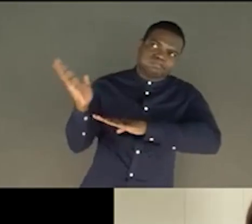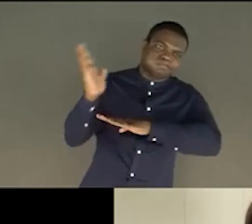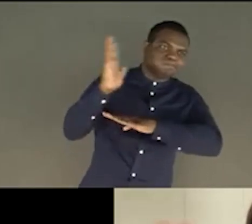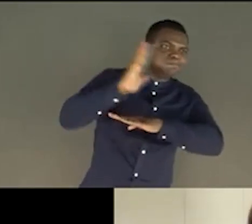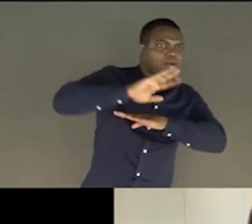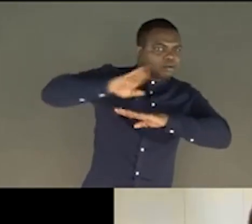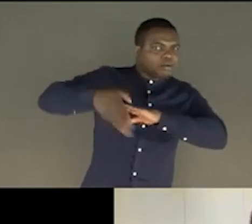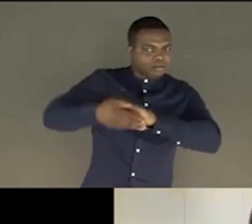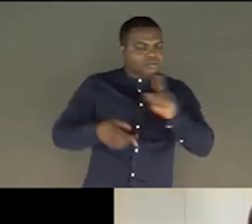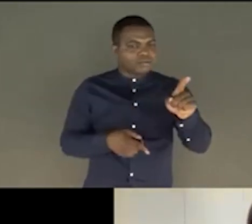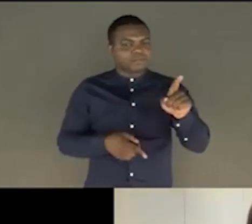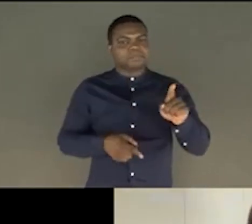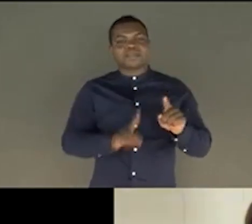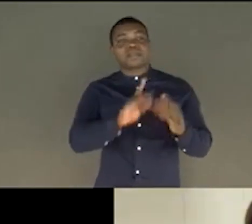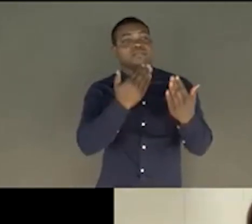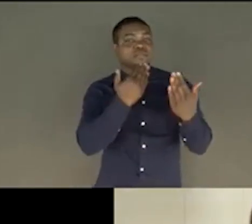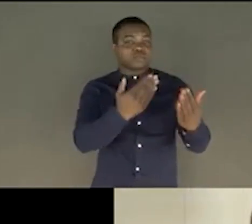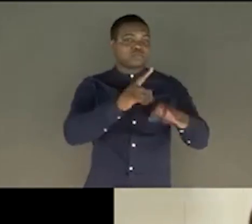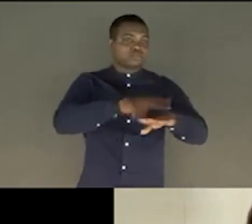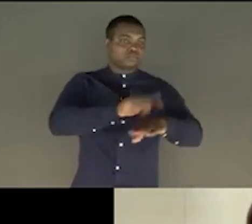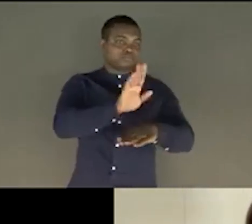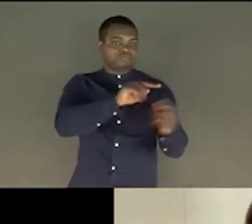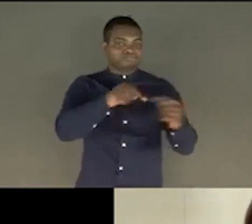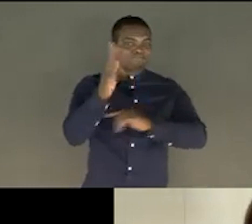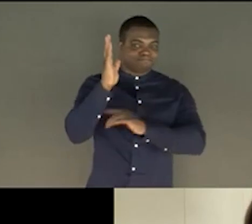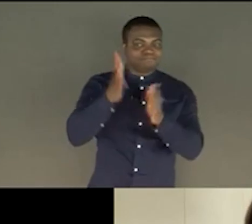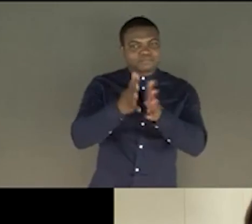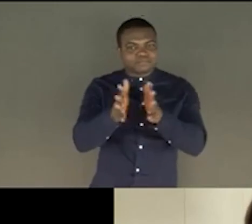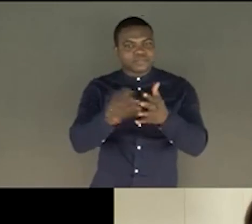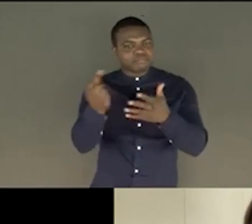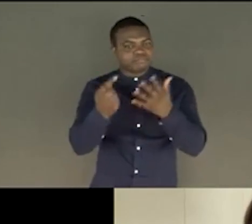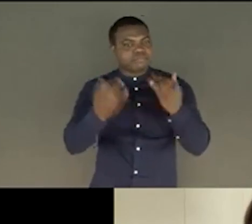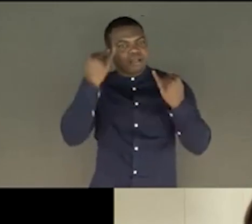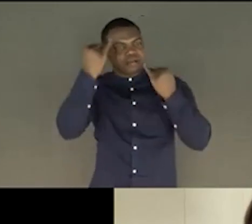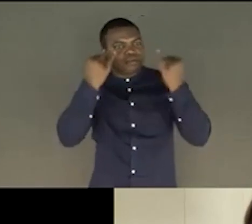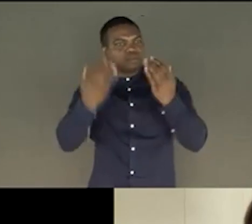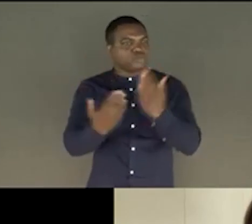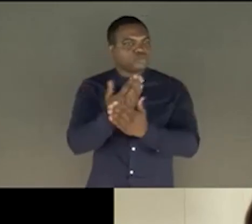good at giving kind of the broad picture, but also the small details. So thank you for that.